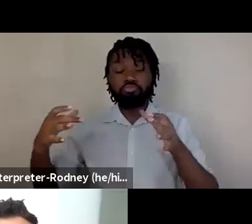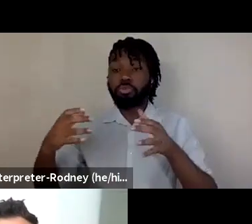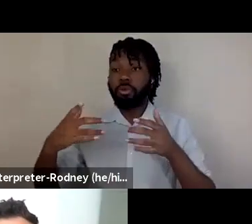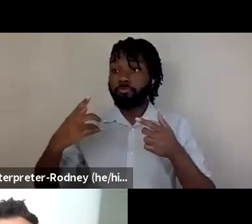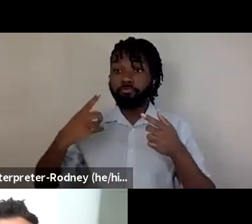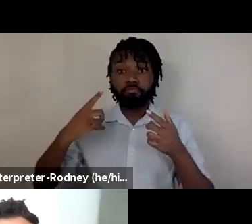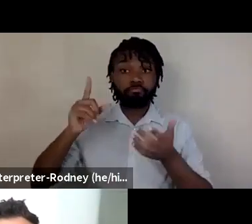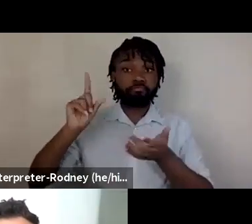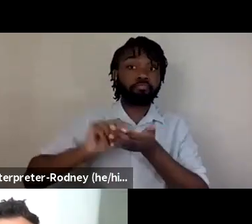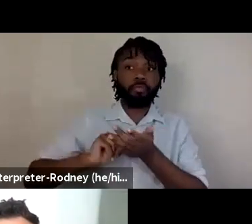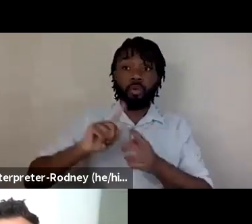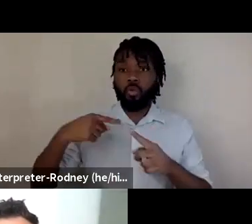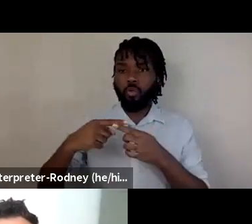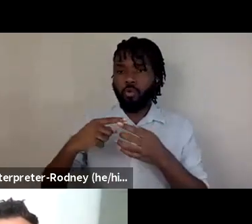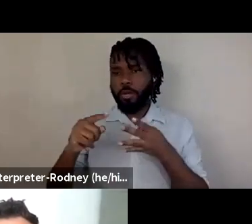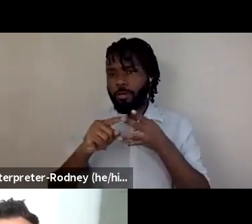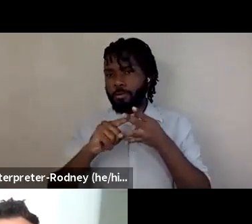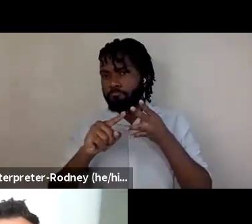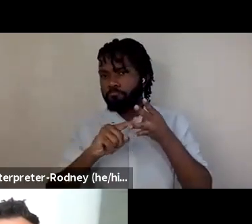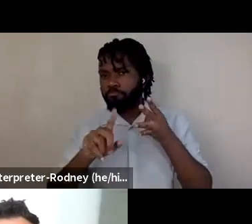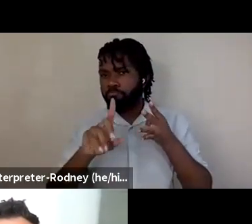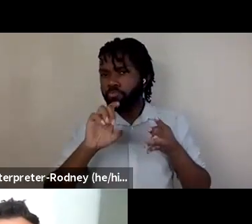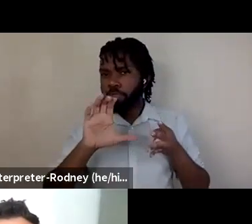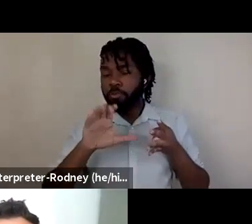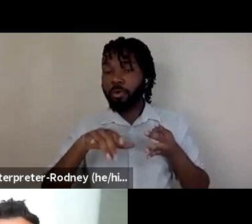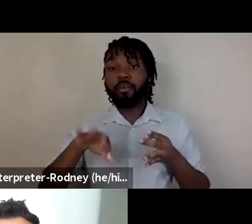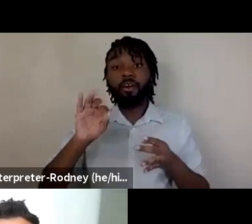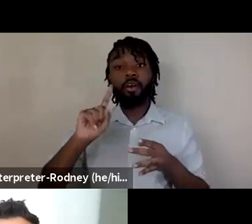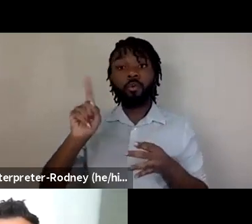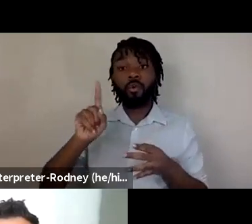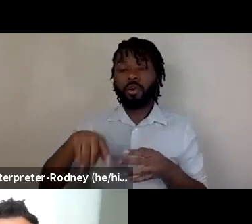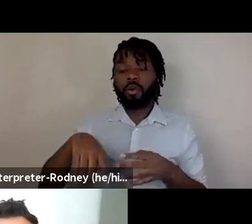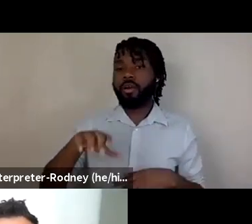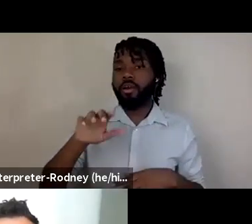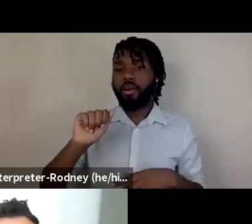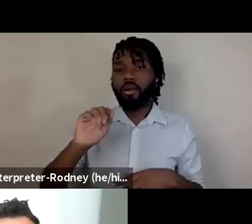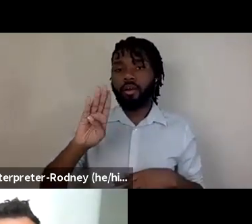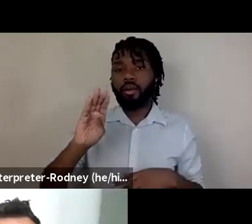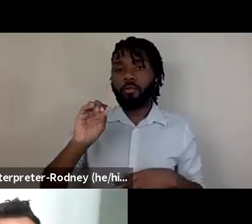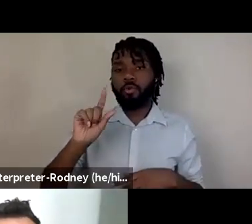You can see it at the website, abolitionanddisabilityjustice.com.